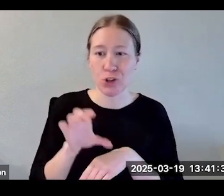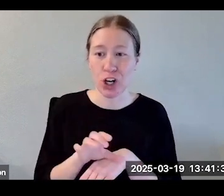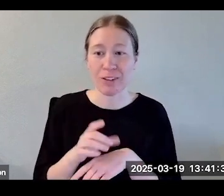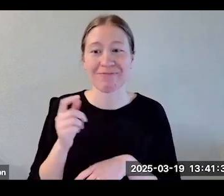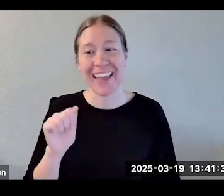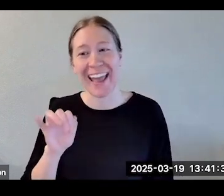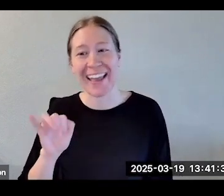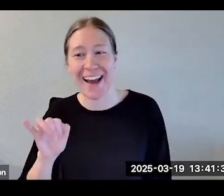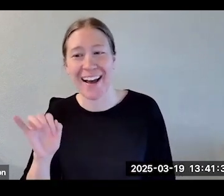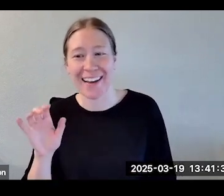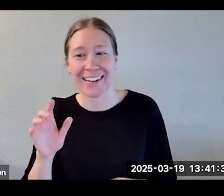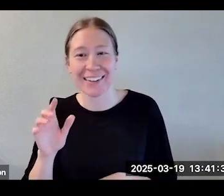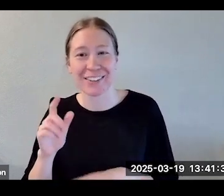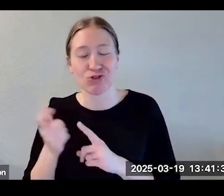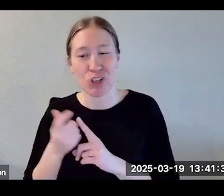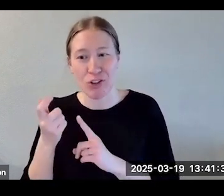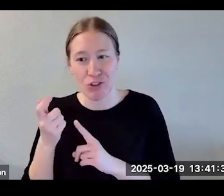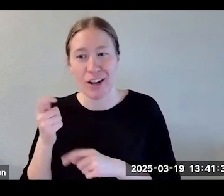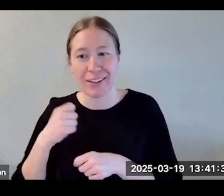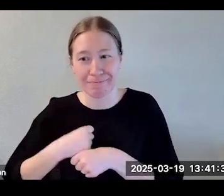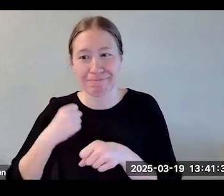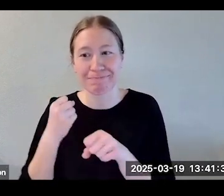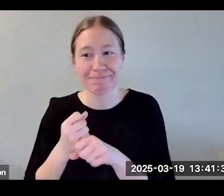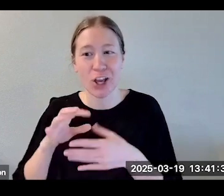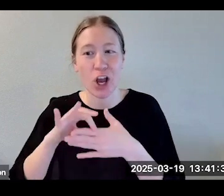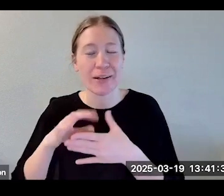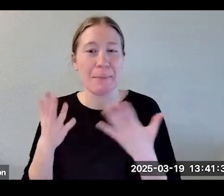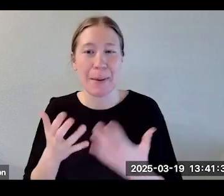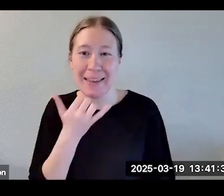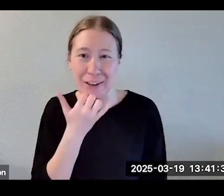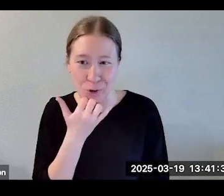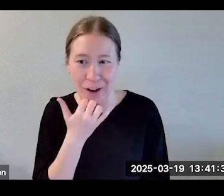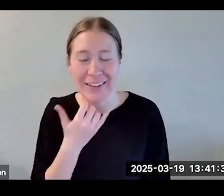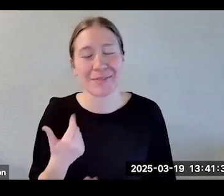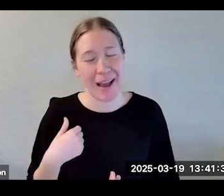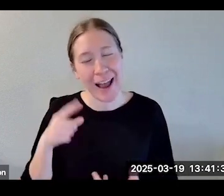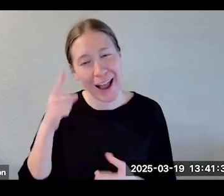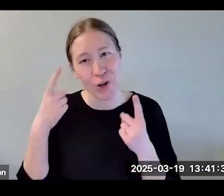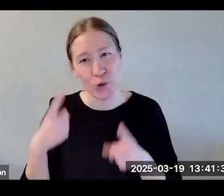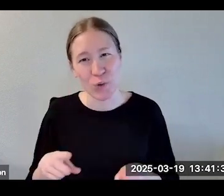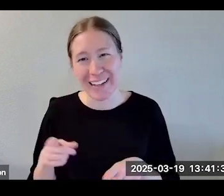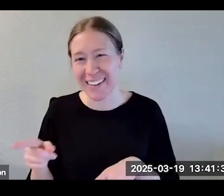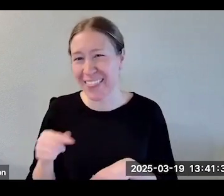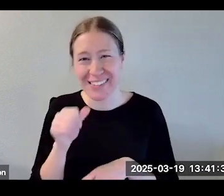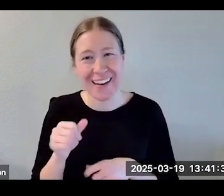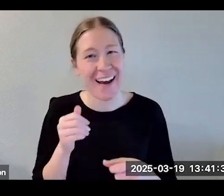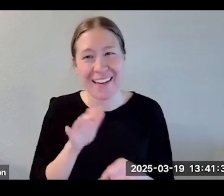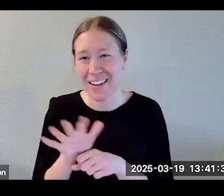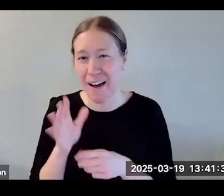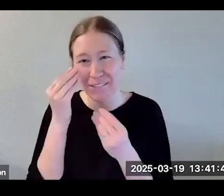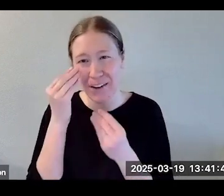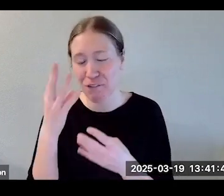And I think, in this case, it is incorrect. This isn't really providing us with enough information about the content of the image